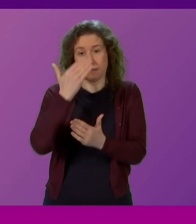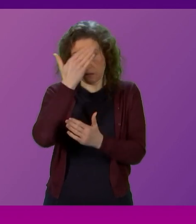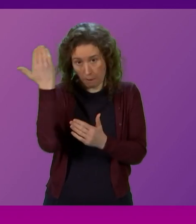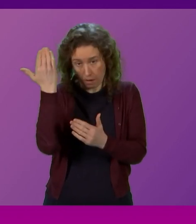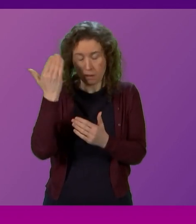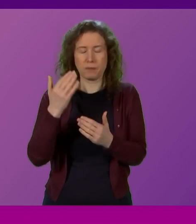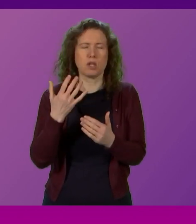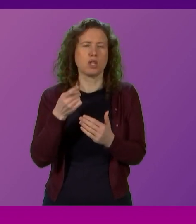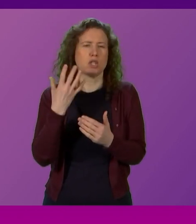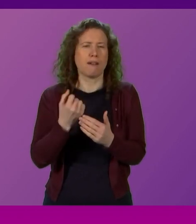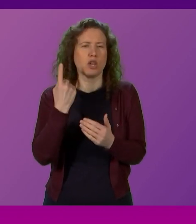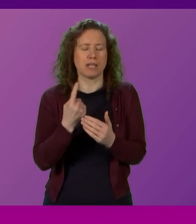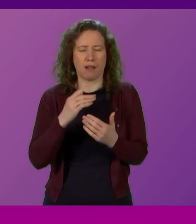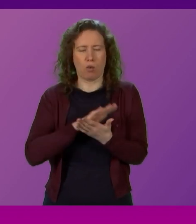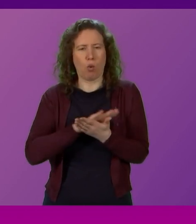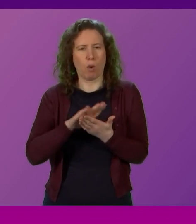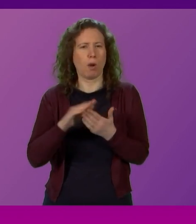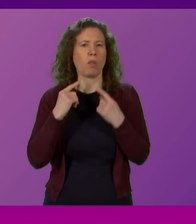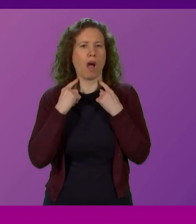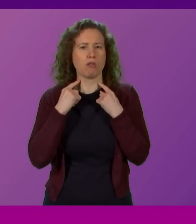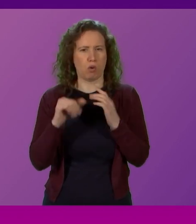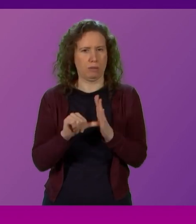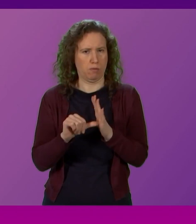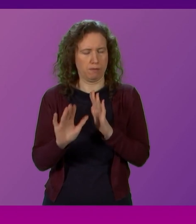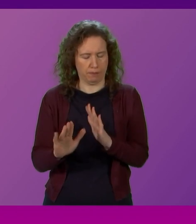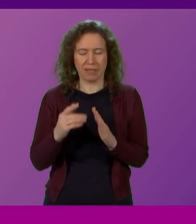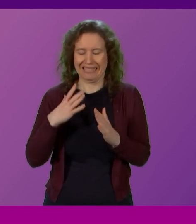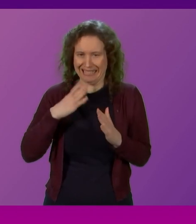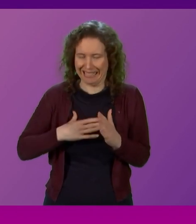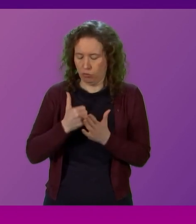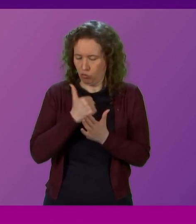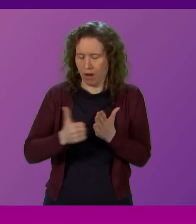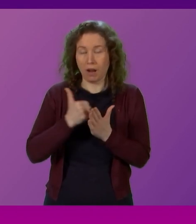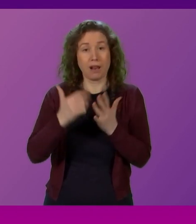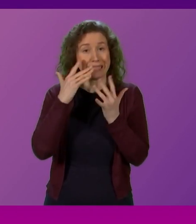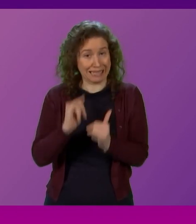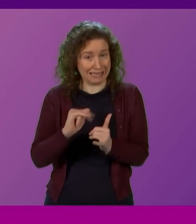She suffers from a hormonal thyroid condition that requires regular testing and treatment.